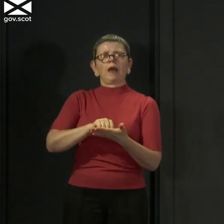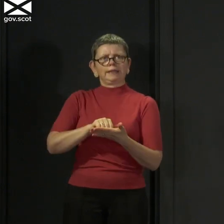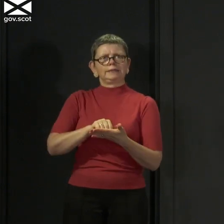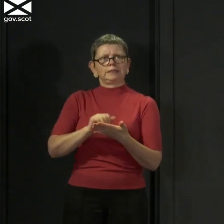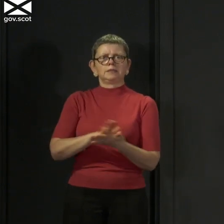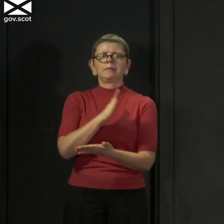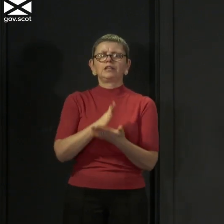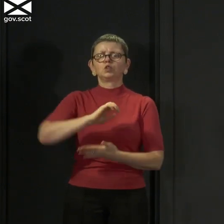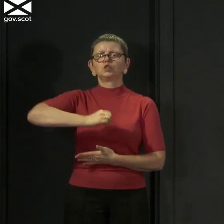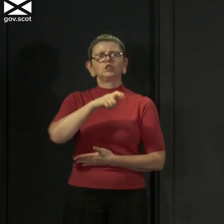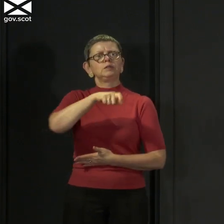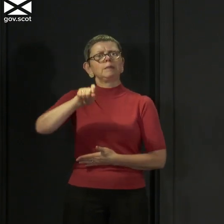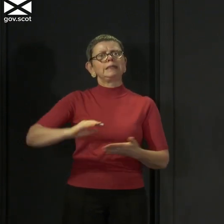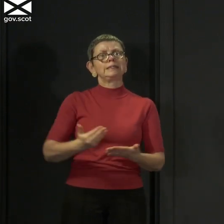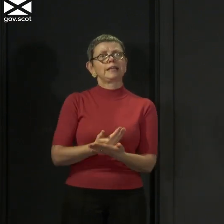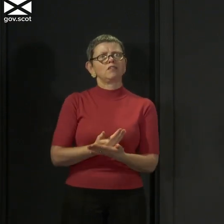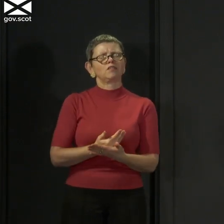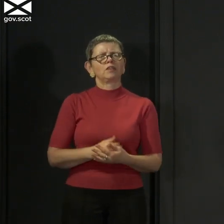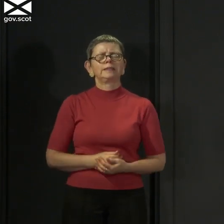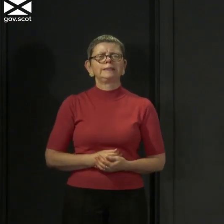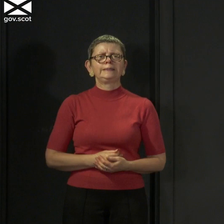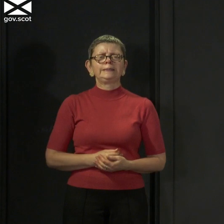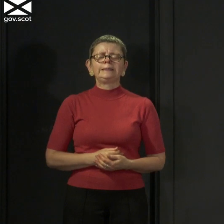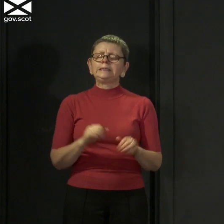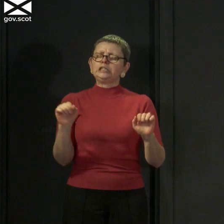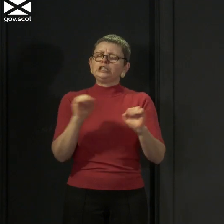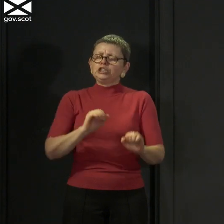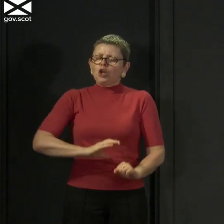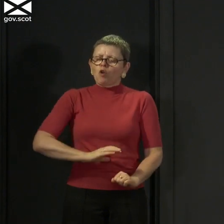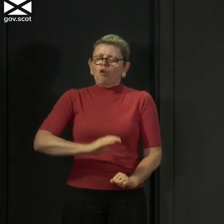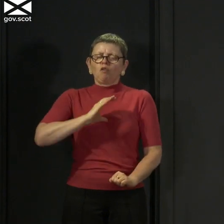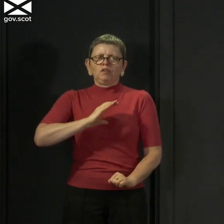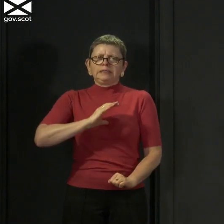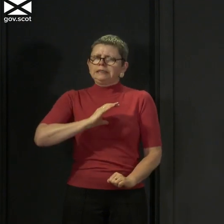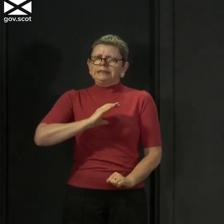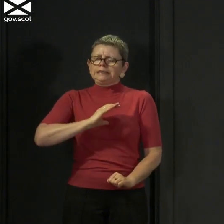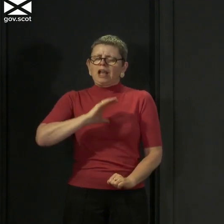As I said yesterday, we are not yet confident that the all-important R number is far enough